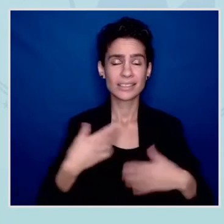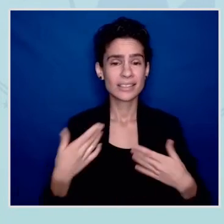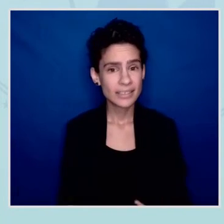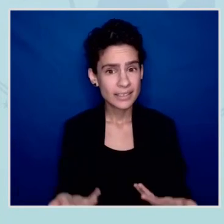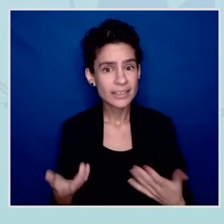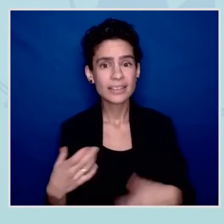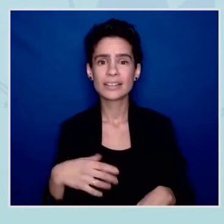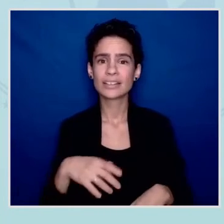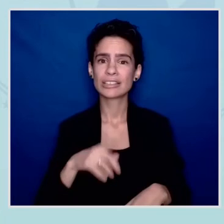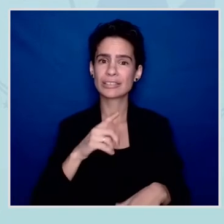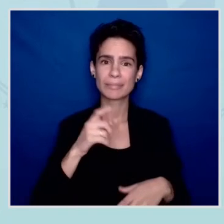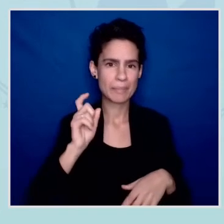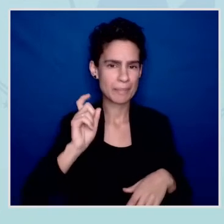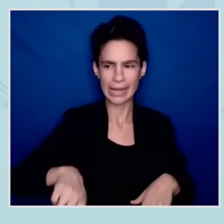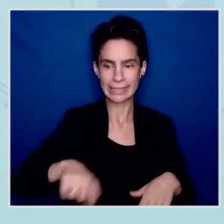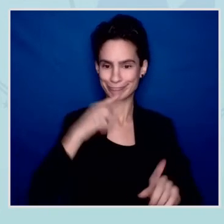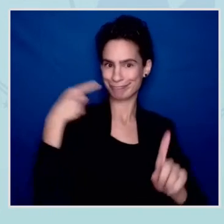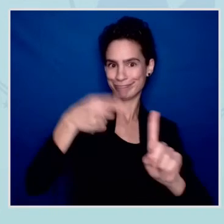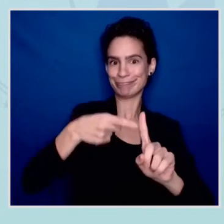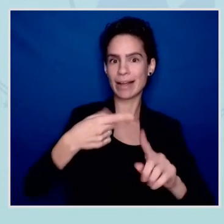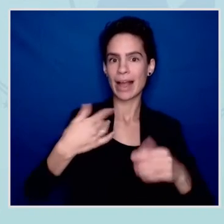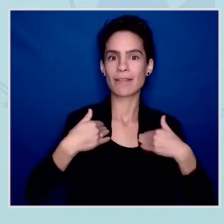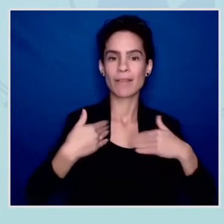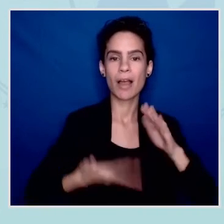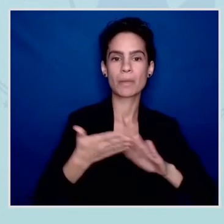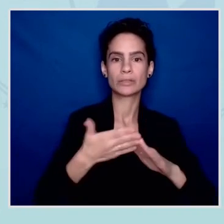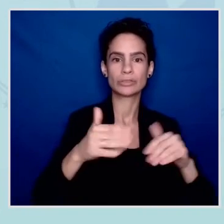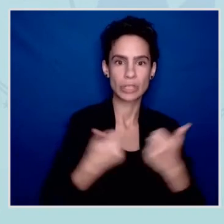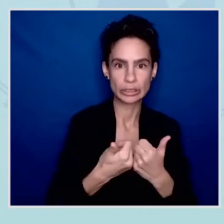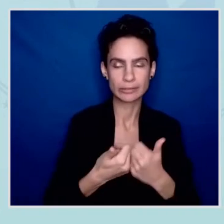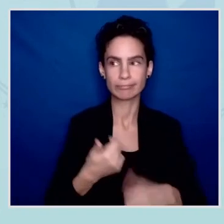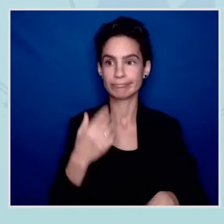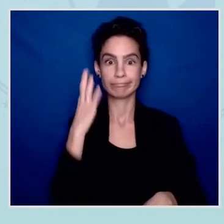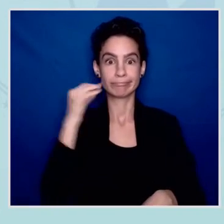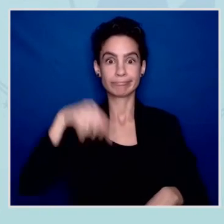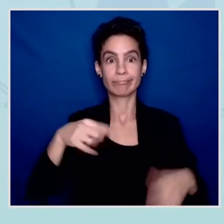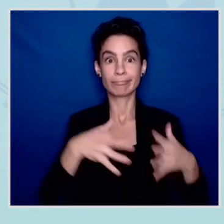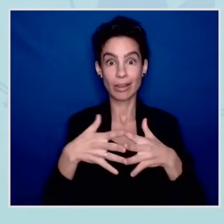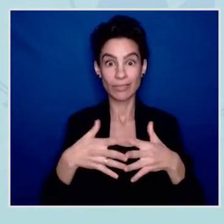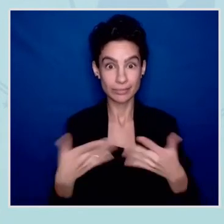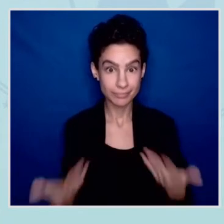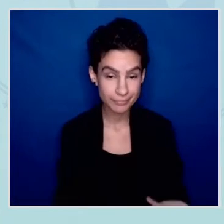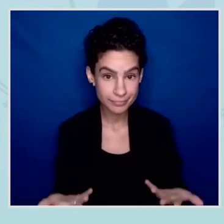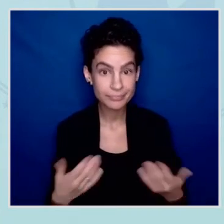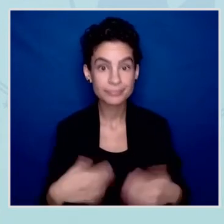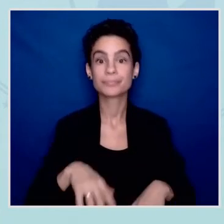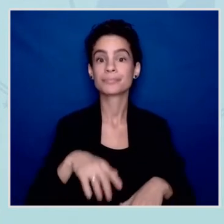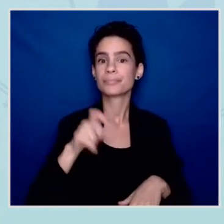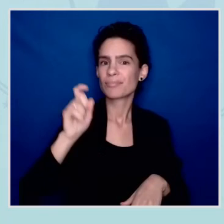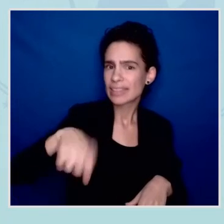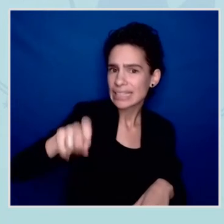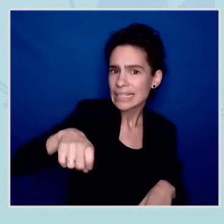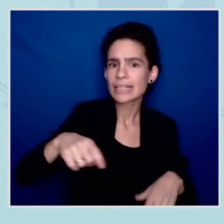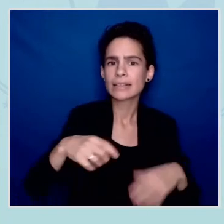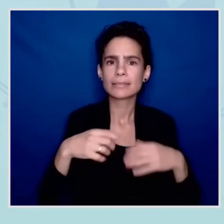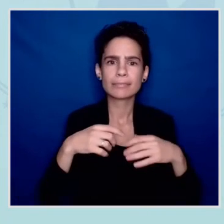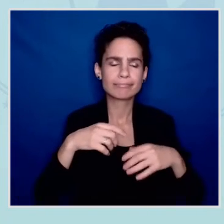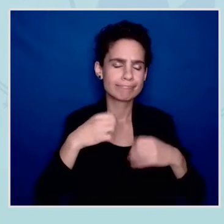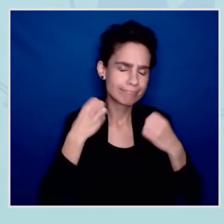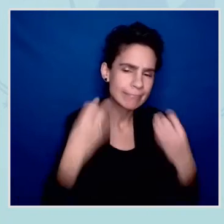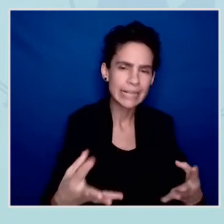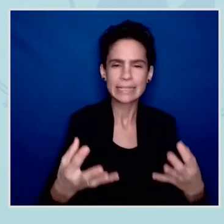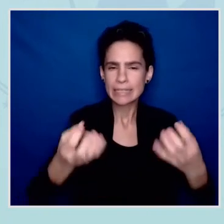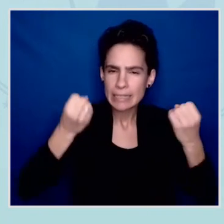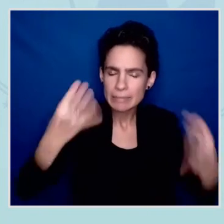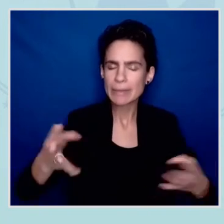VACCINES GIVE US HOPE BUT THE